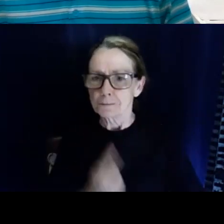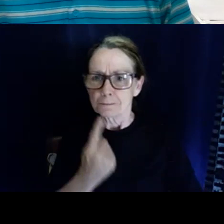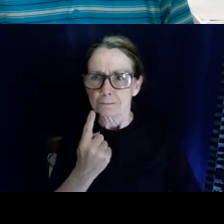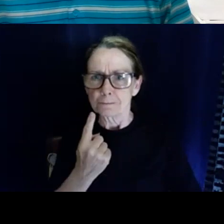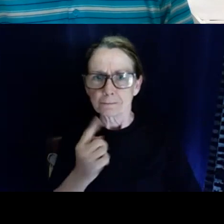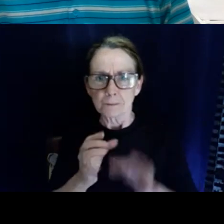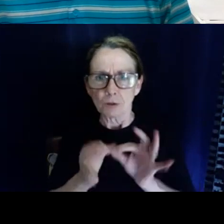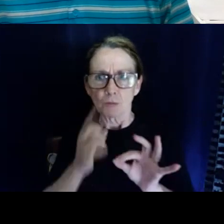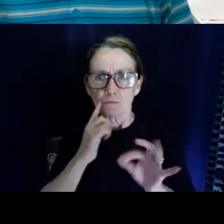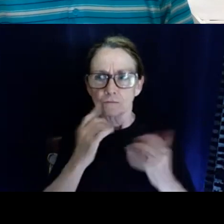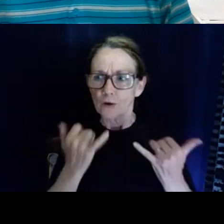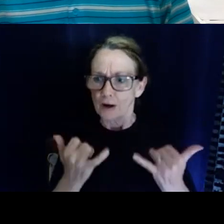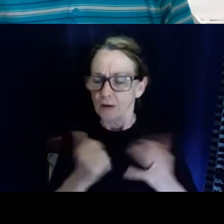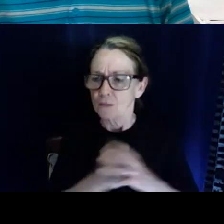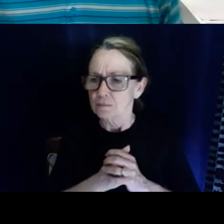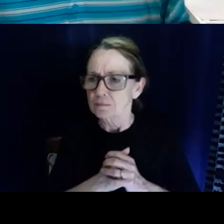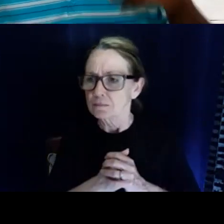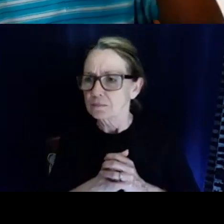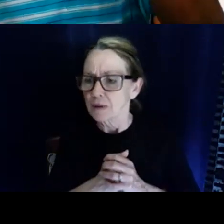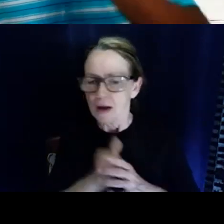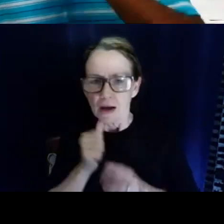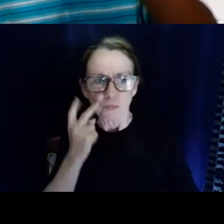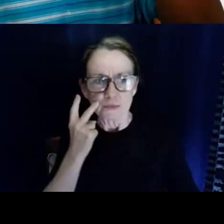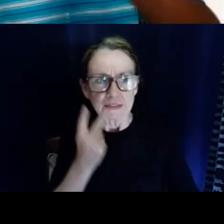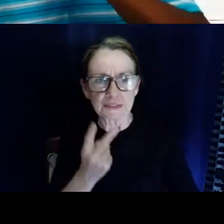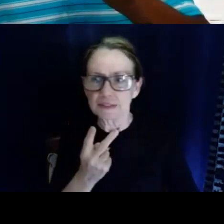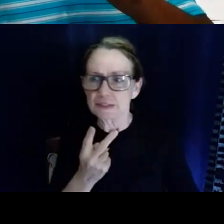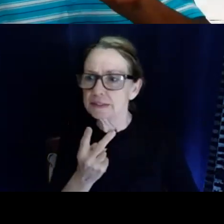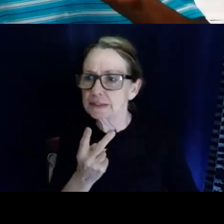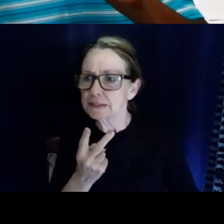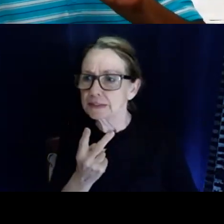AND THEN WE HAVE TAMMI, WHO IS THE CART REPORTER. AND WE HAVE CAROL FAY, THE INTERPRETER.